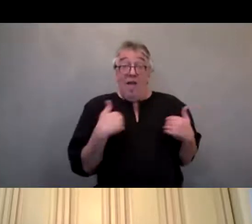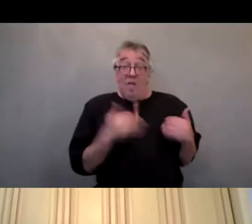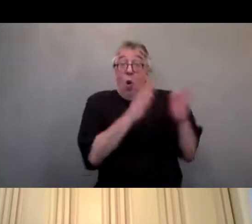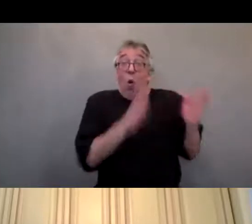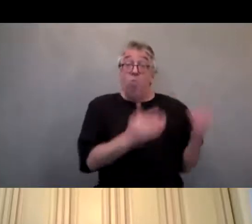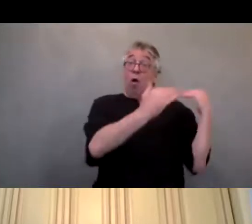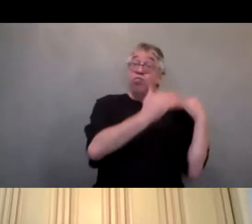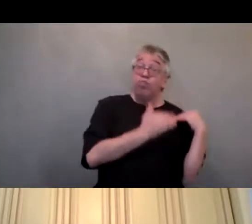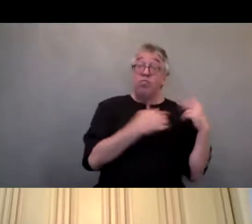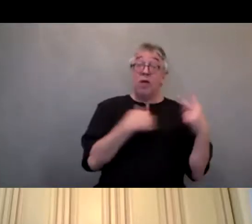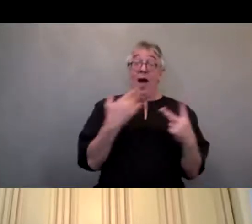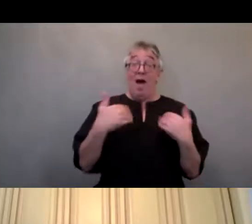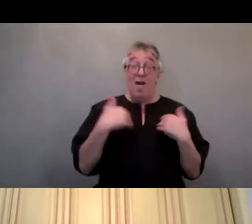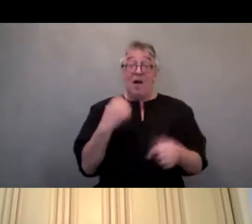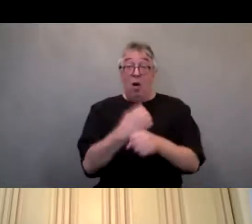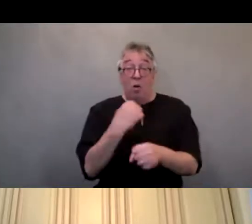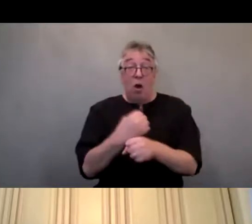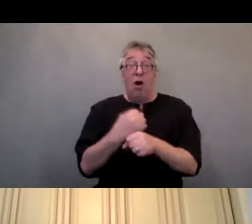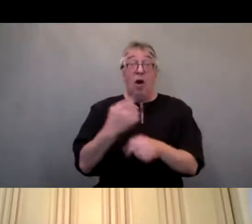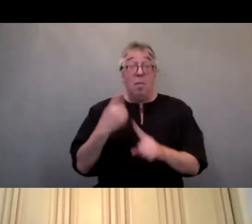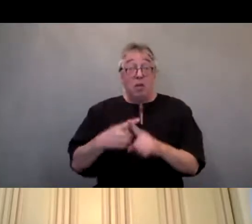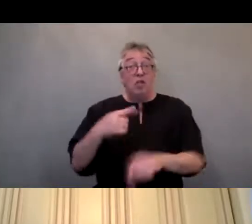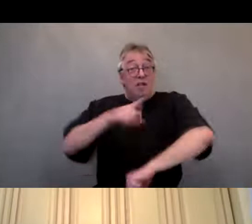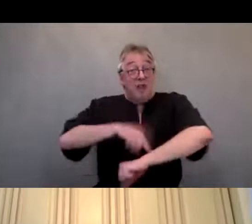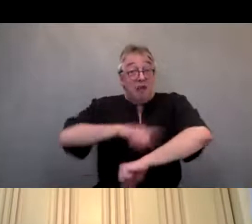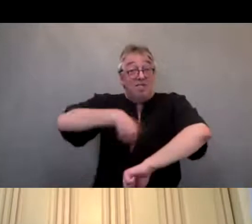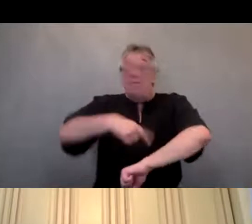regularly on top of the work I did, on top of my home responsibilities